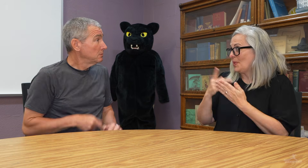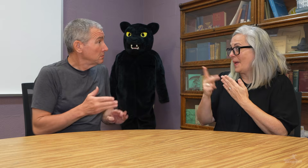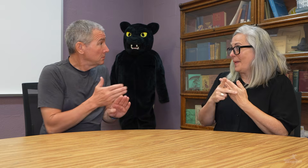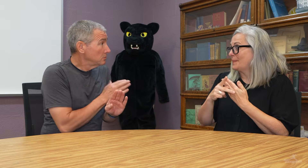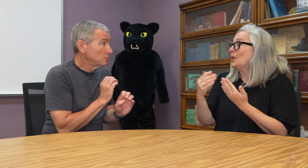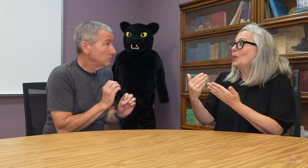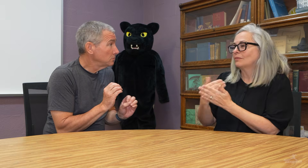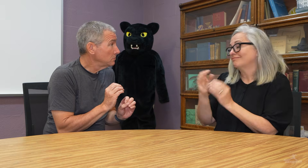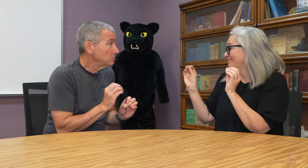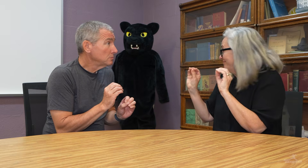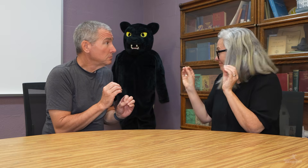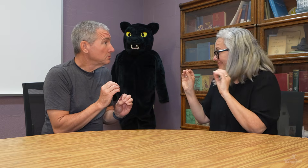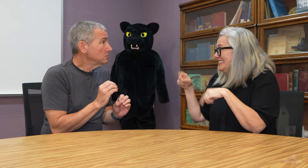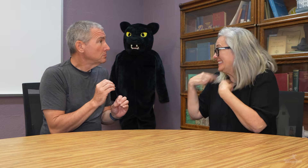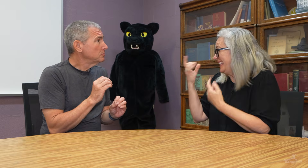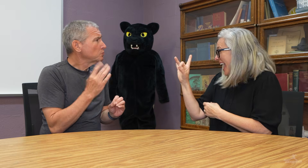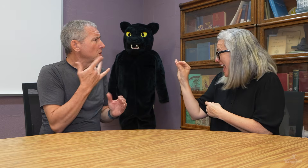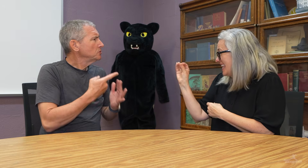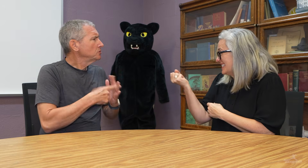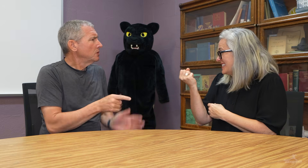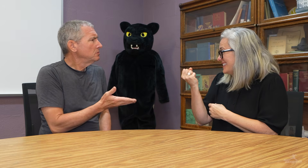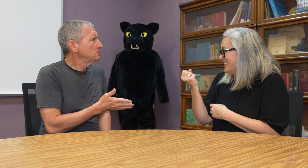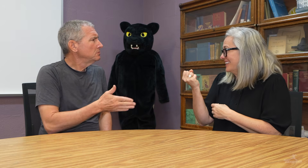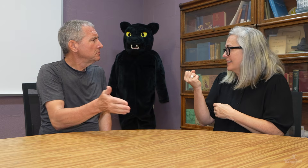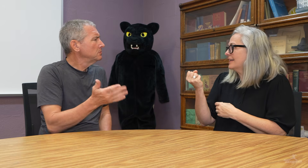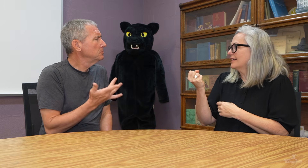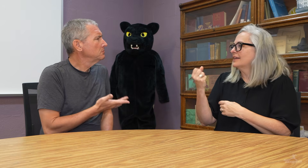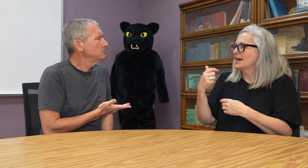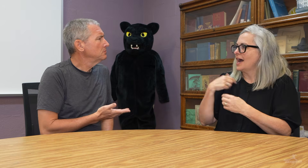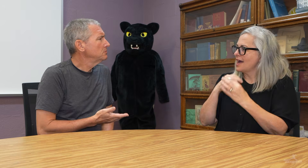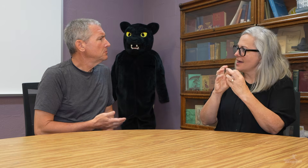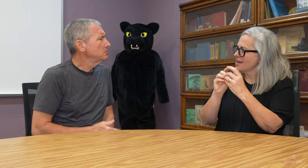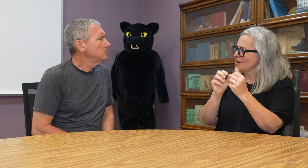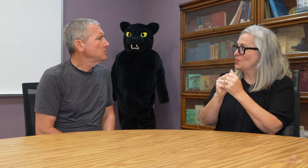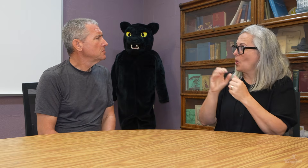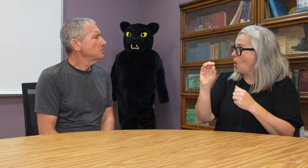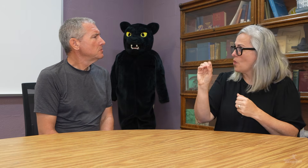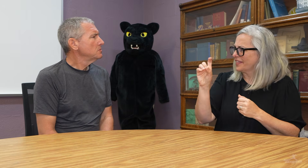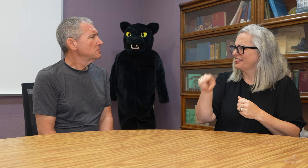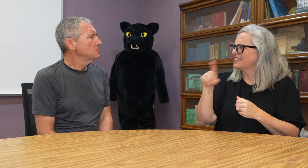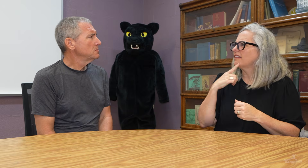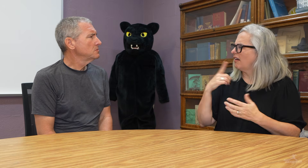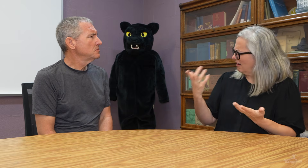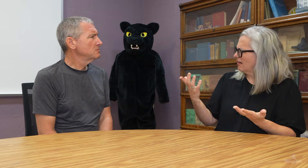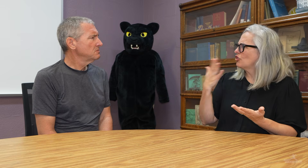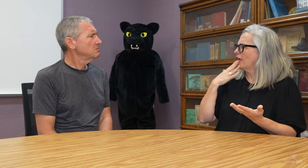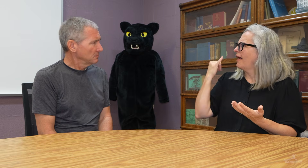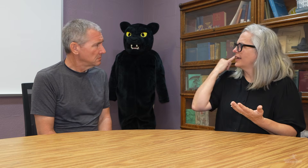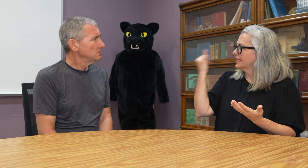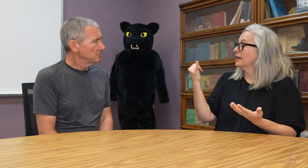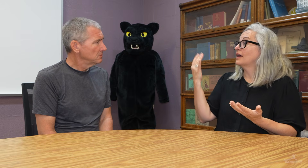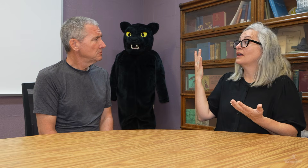There wasn’t a preschool before this year? None since the 1980s. Why start it now? I spoke with the Oregon Department of Education (ODE), and they agreed it was a good idea.